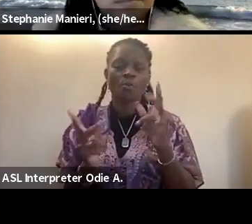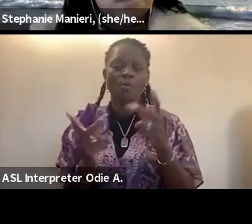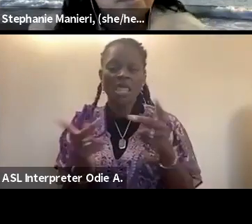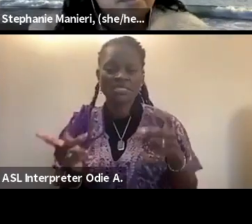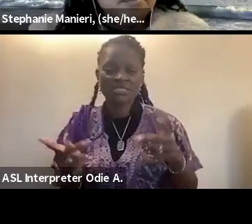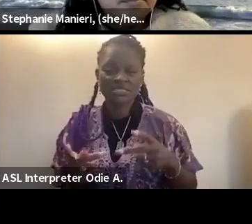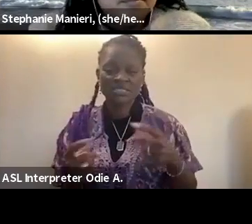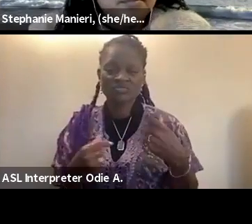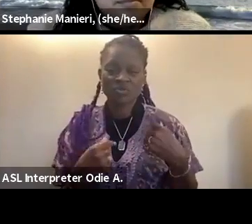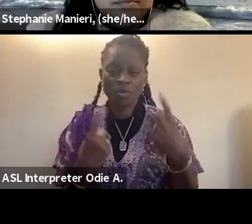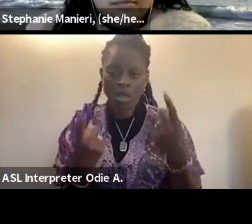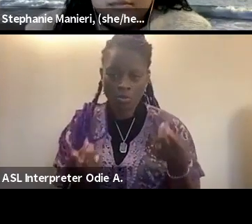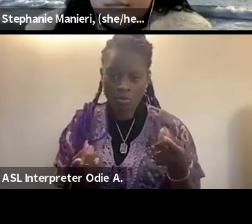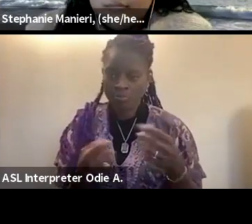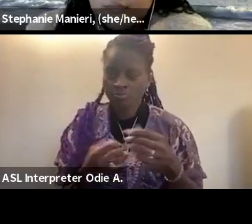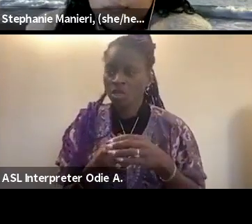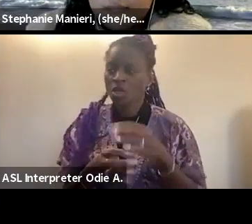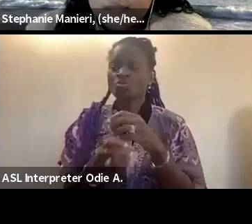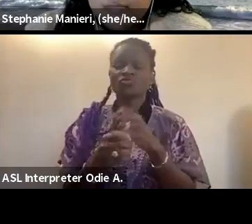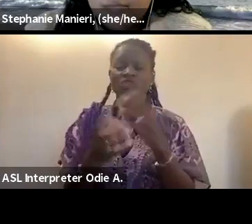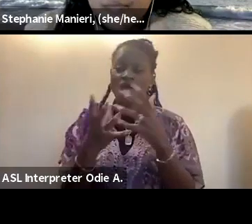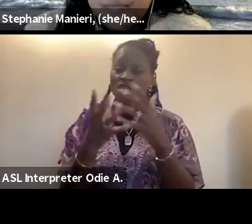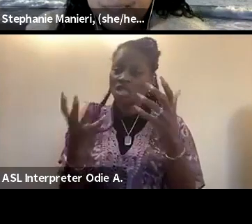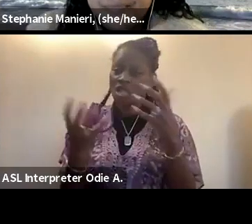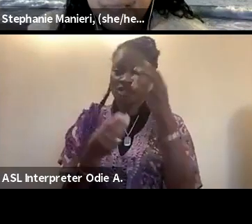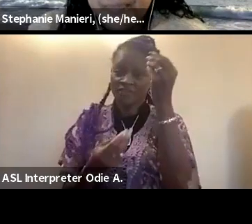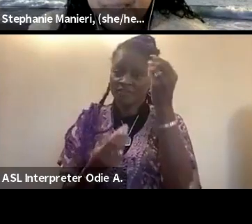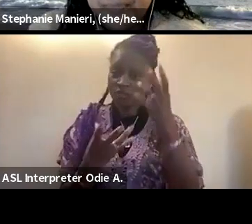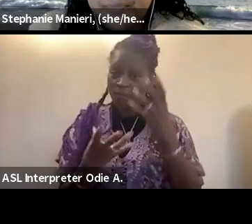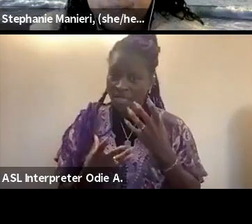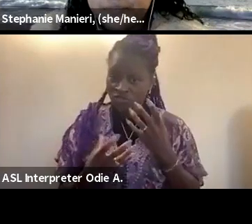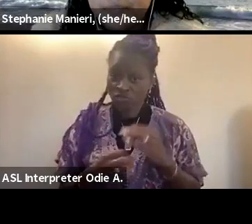We have gotten quite a bit of information. We're working on a story about what those